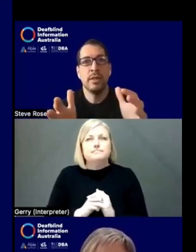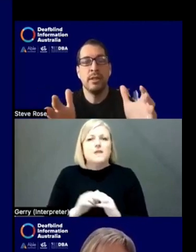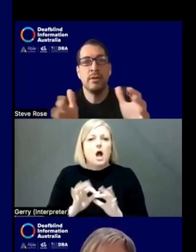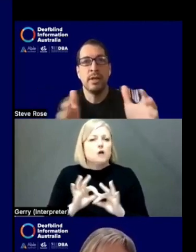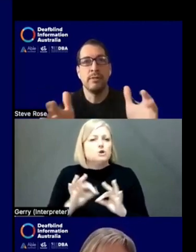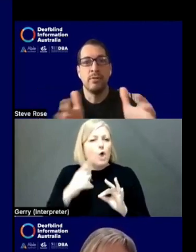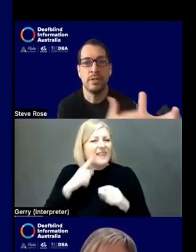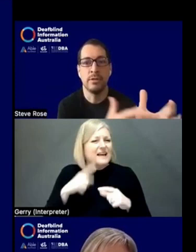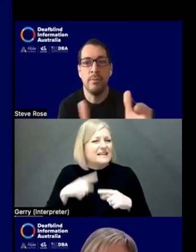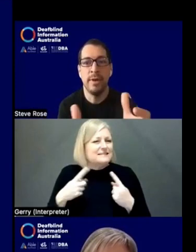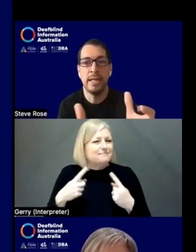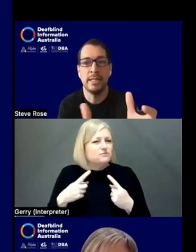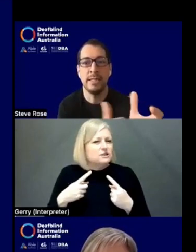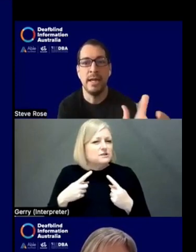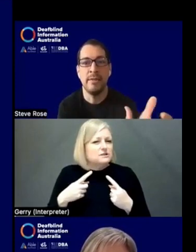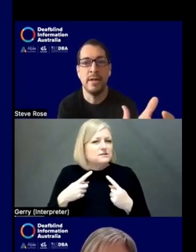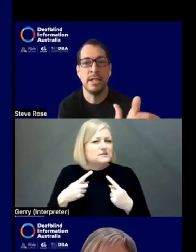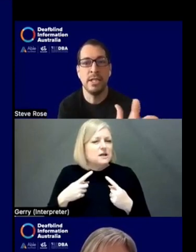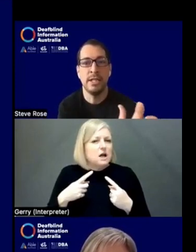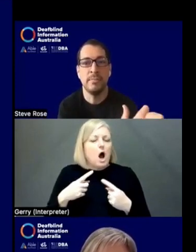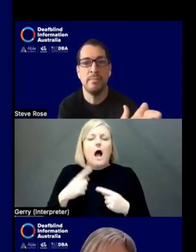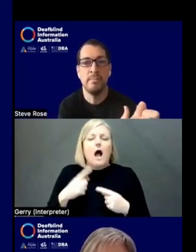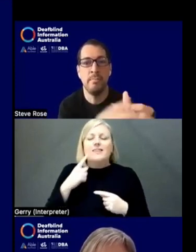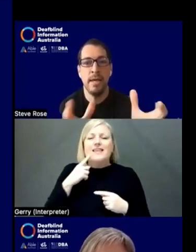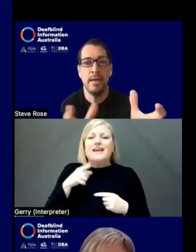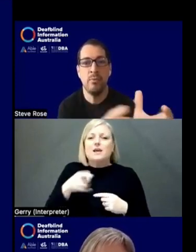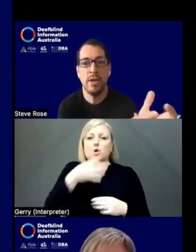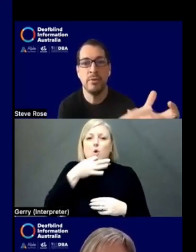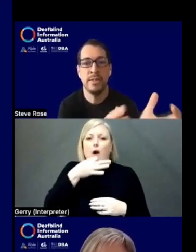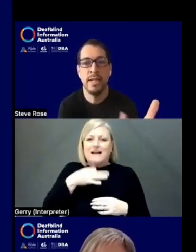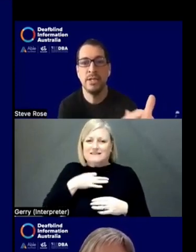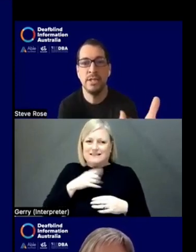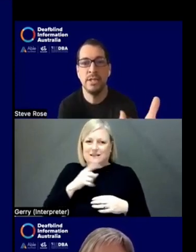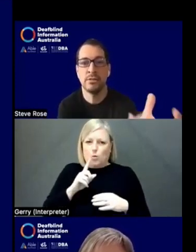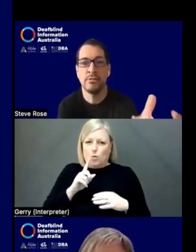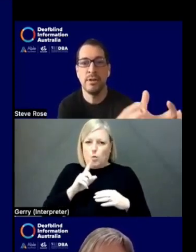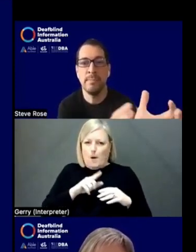you are looking for is the commonality there and actually the bit where you are potentially going to create